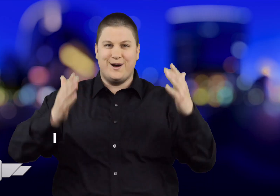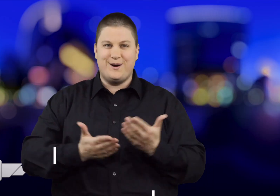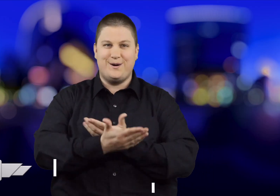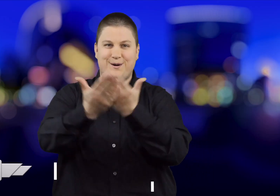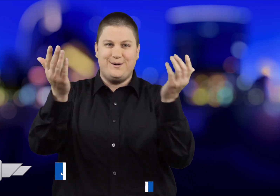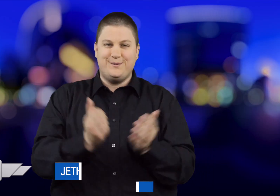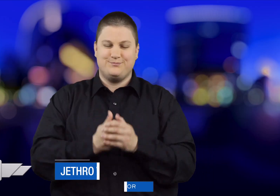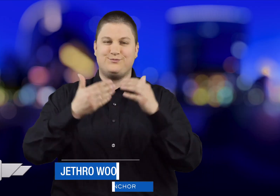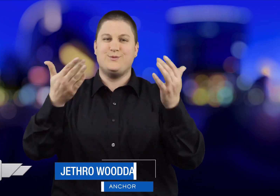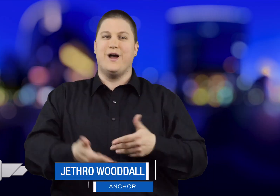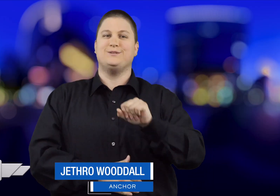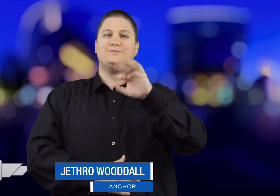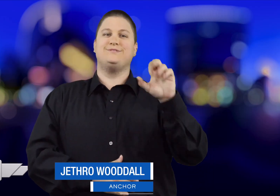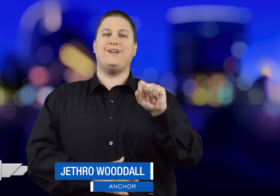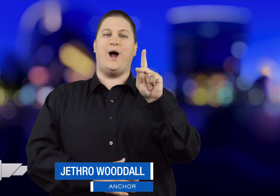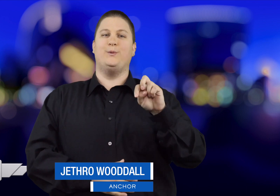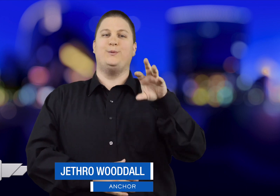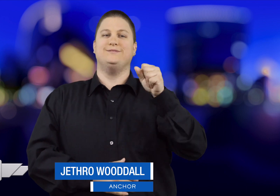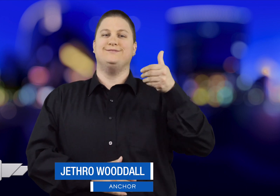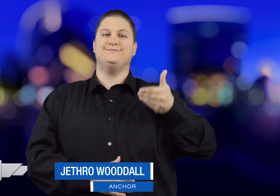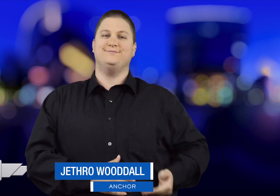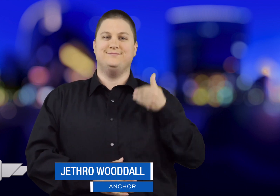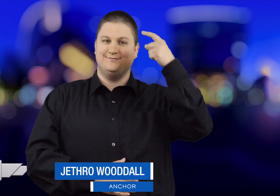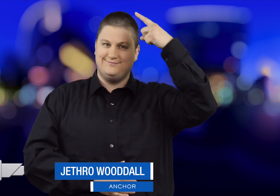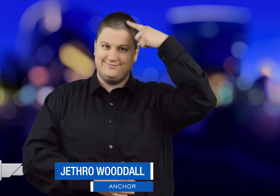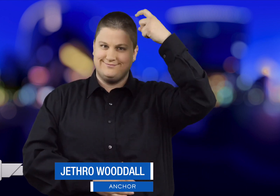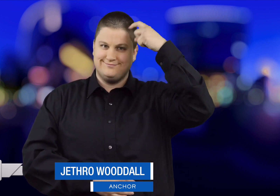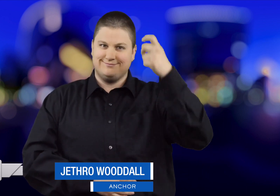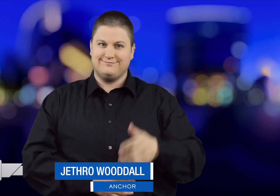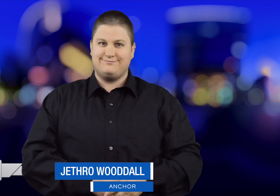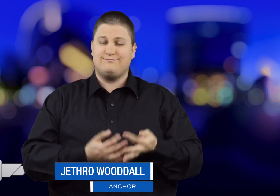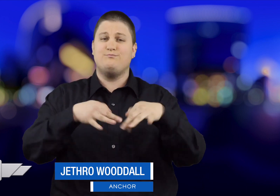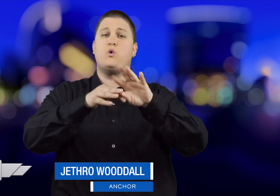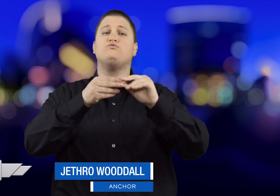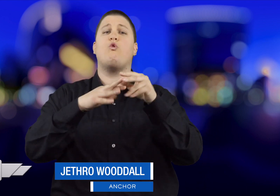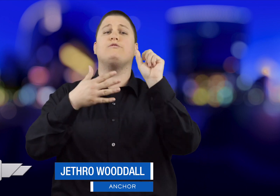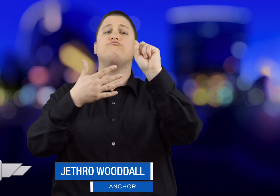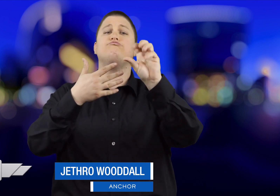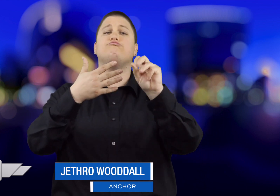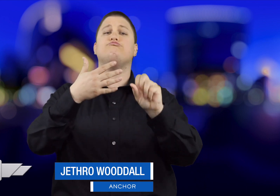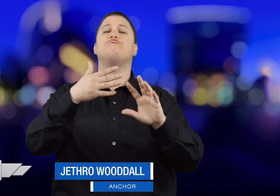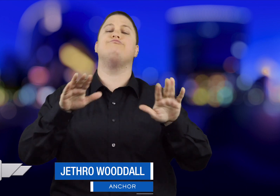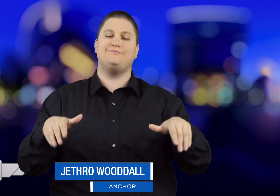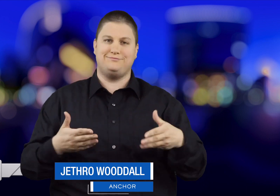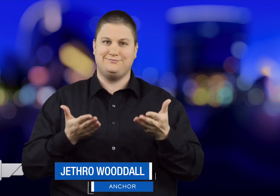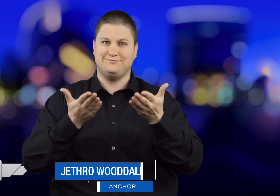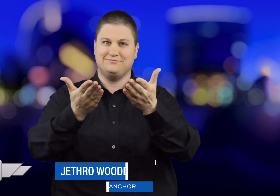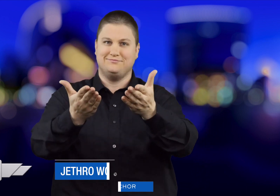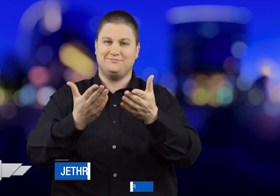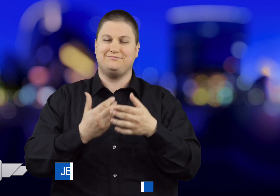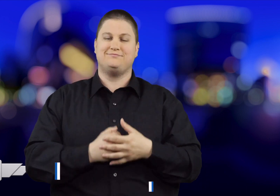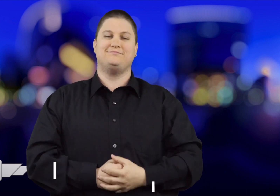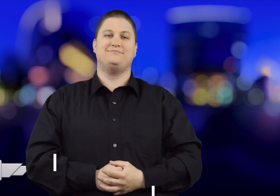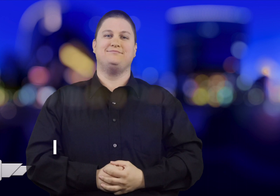Hello everyone. Welcome to Sign1News. I'm Jethro Wooddall. Here are your top stories for today.